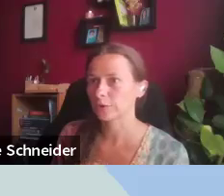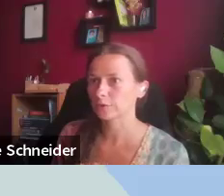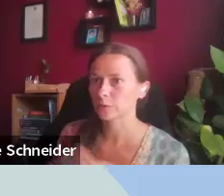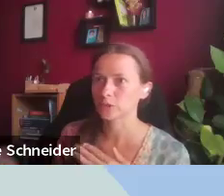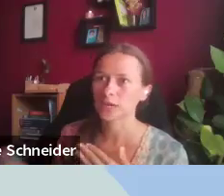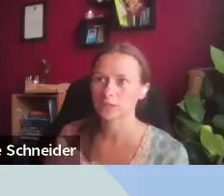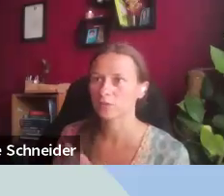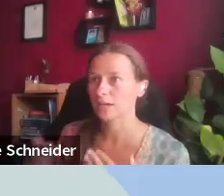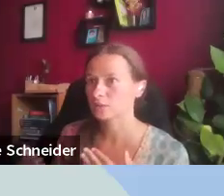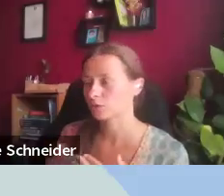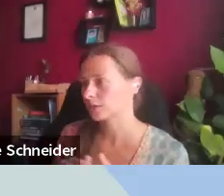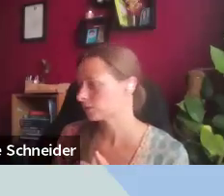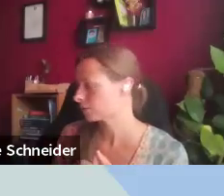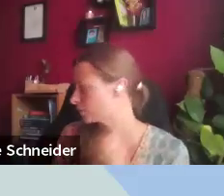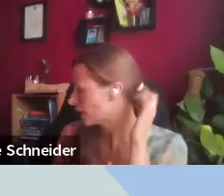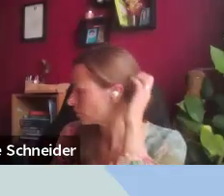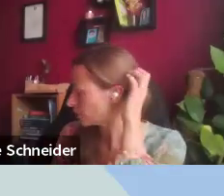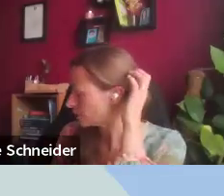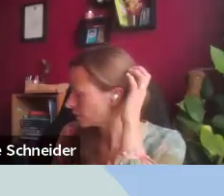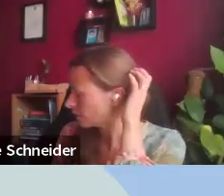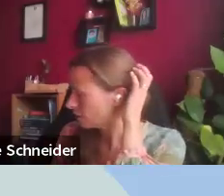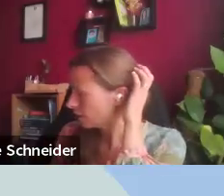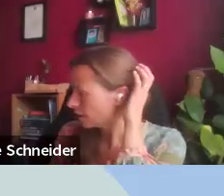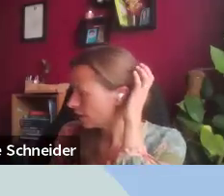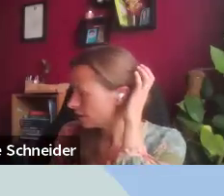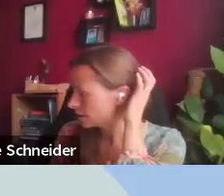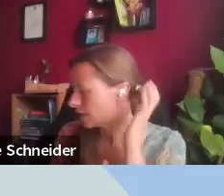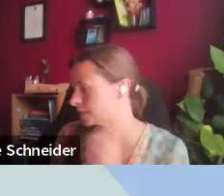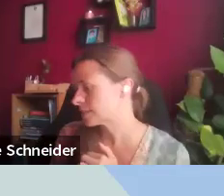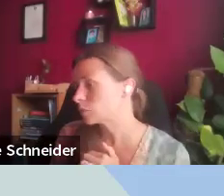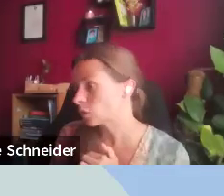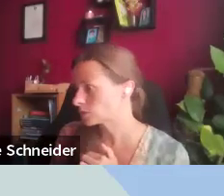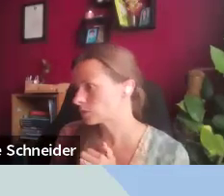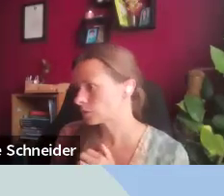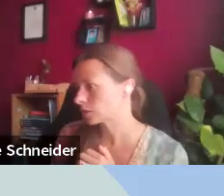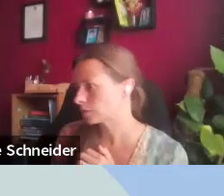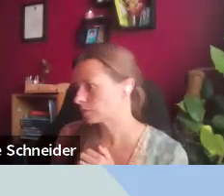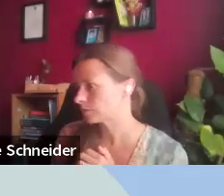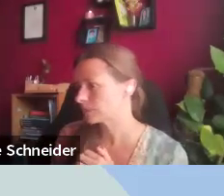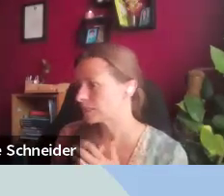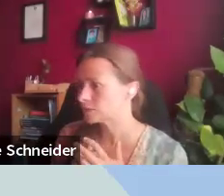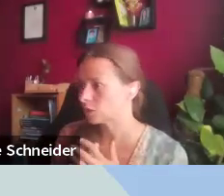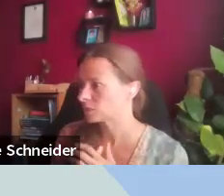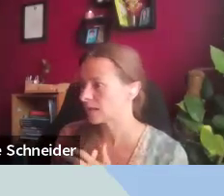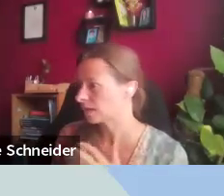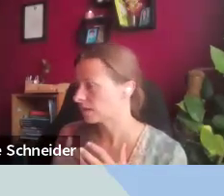be awarded for which kind of category or which kind of criteria. And the same goes for key terms,